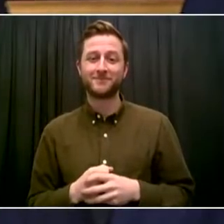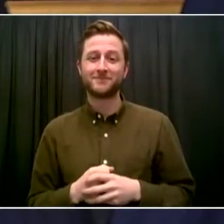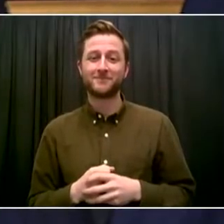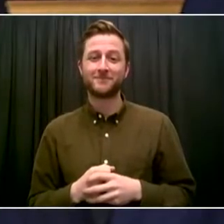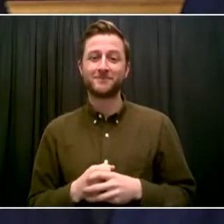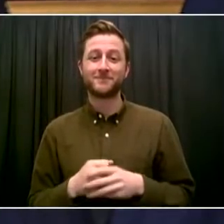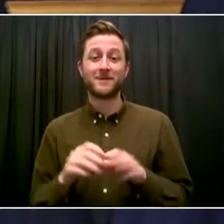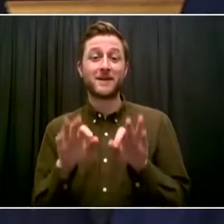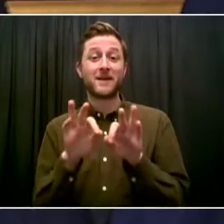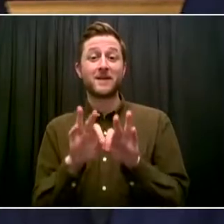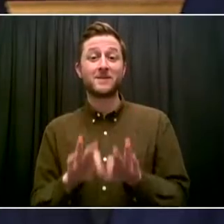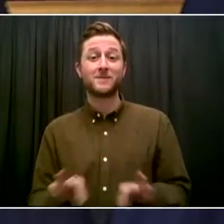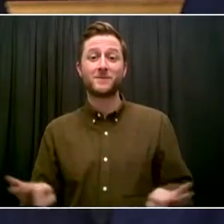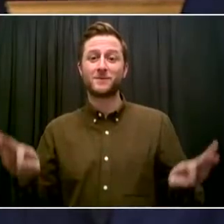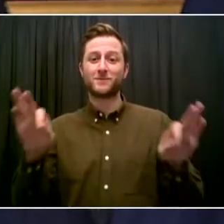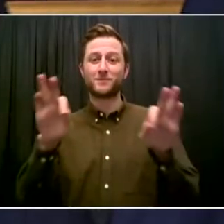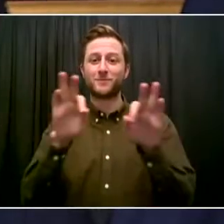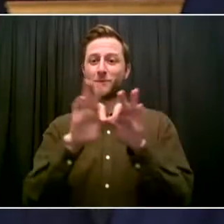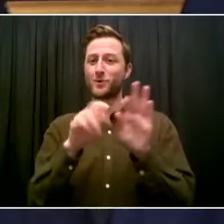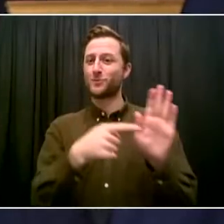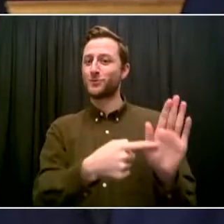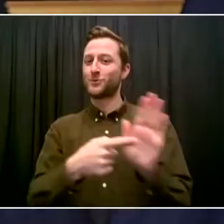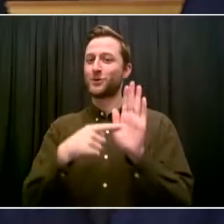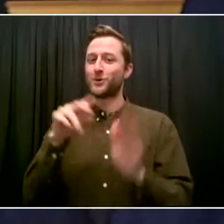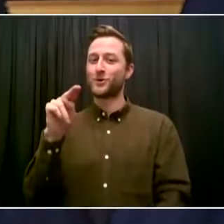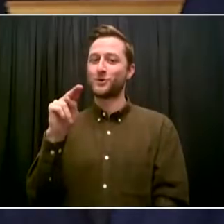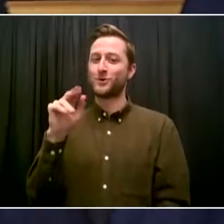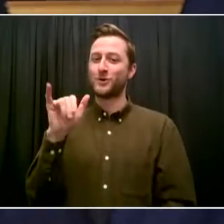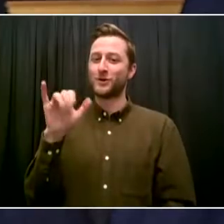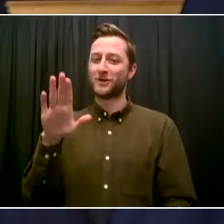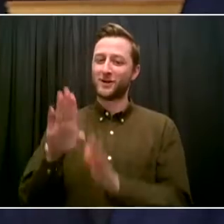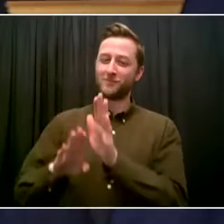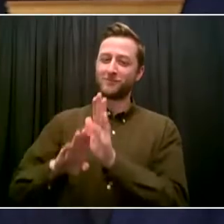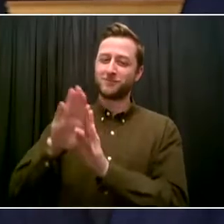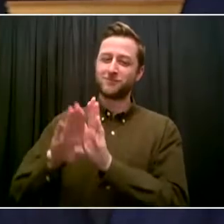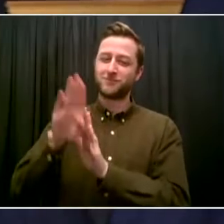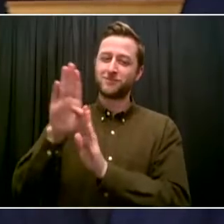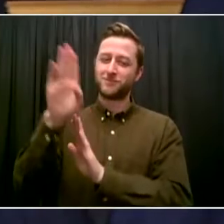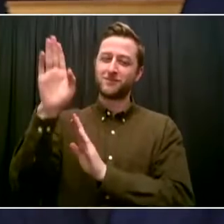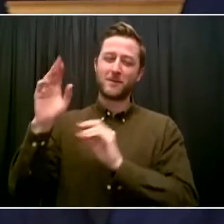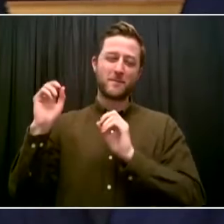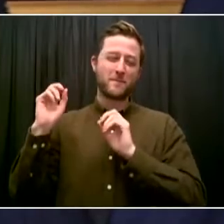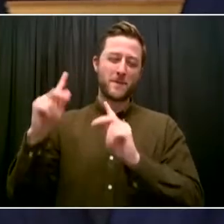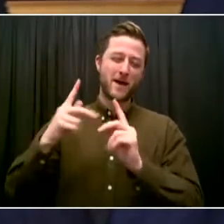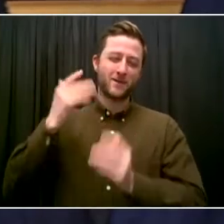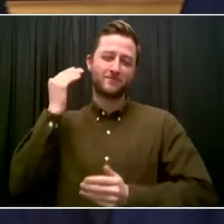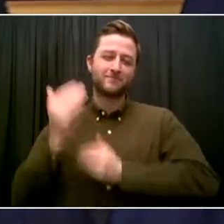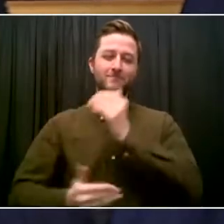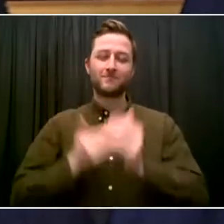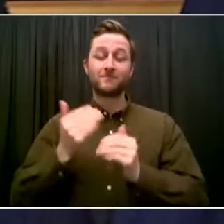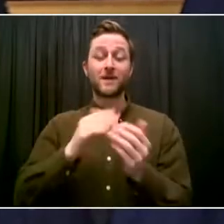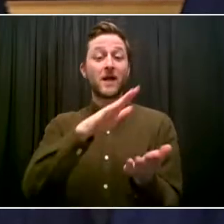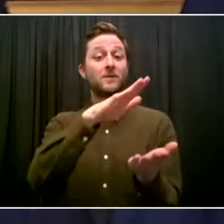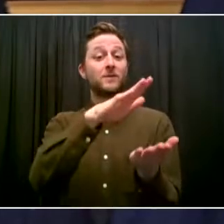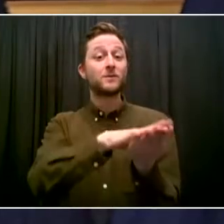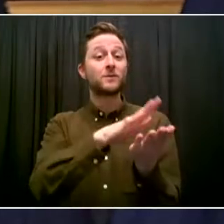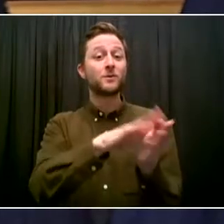I WANT TO GIVE YOU GOOD NEWS ON E COVID FRONT. IT IS IMPERATIVE WE SHOW NEW